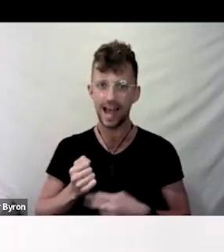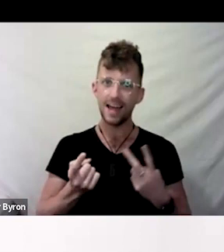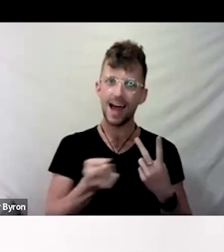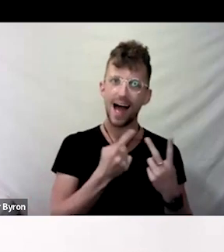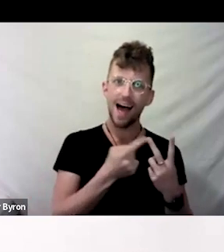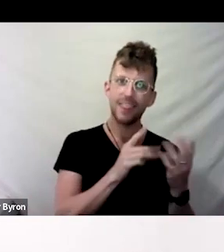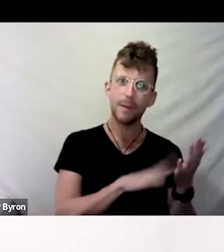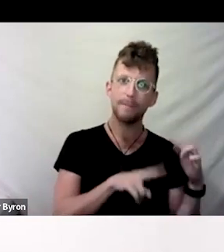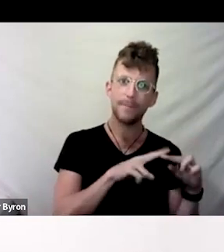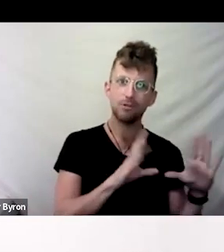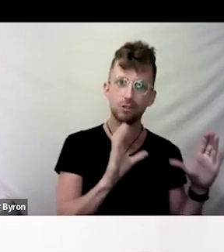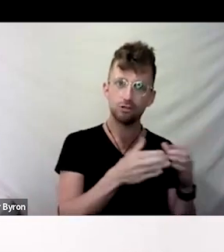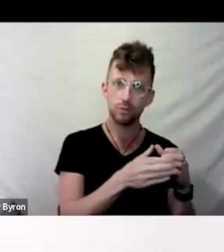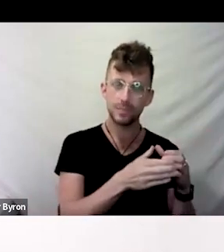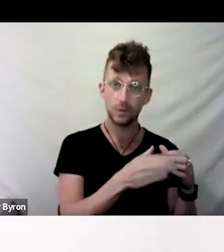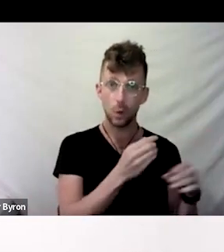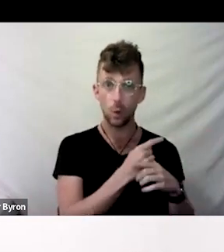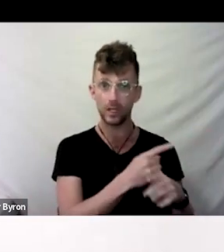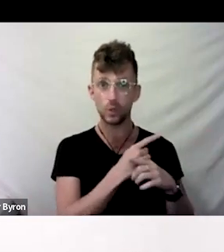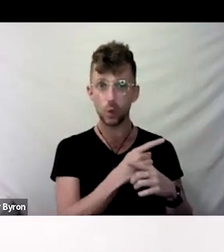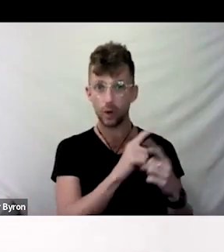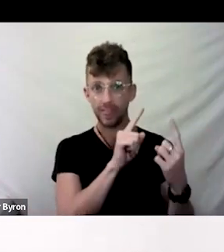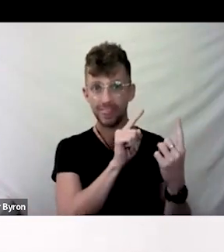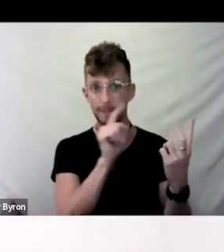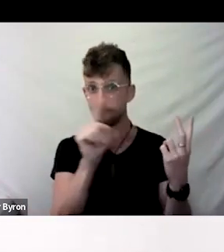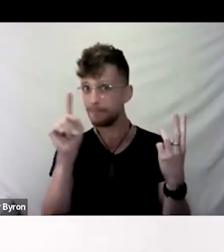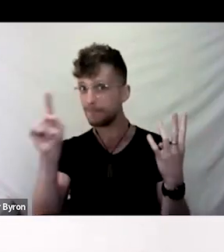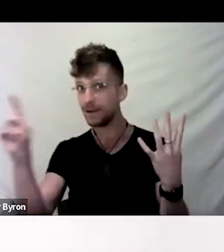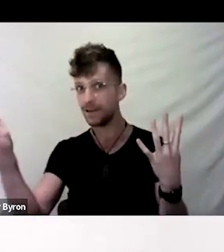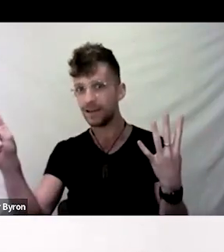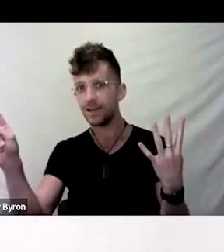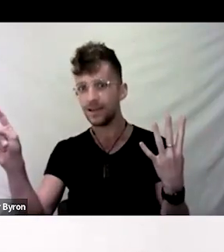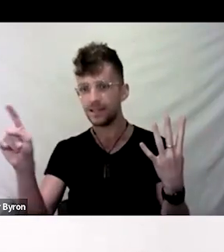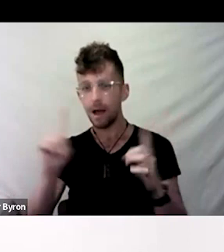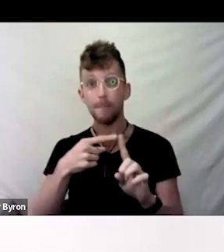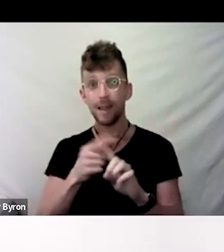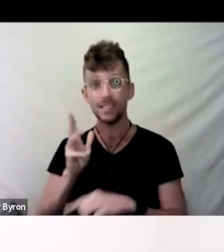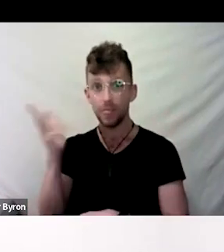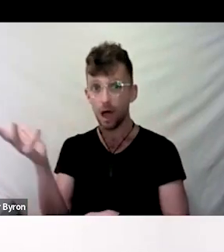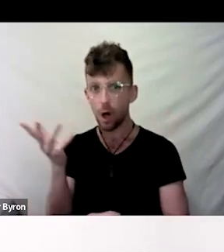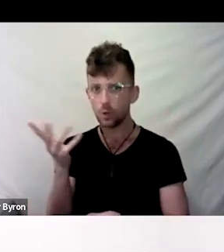that we spoke to, basically, and the hosts actually, so we had a meeting with them as well to hear about